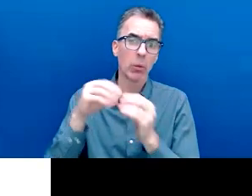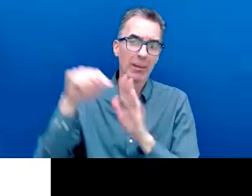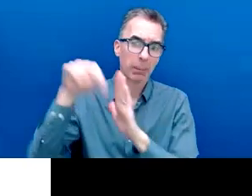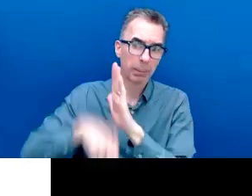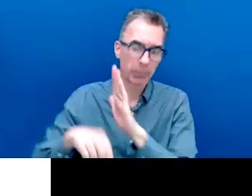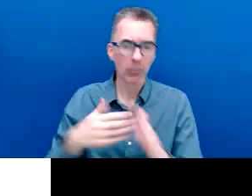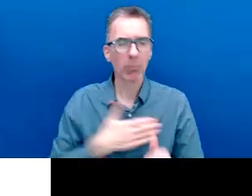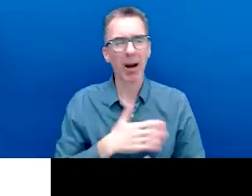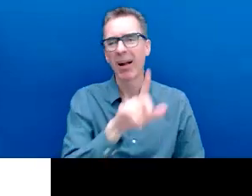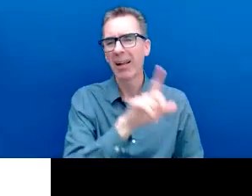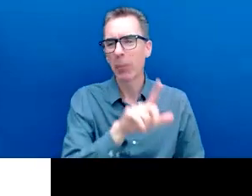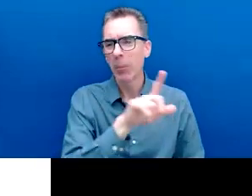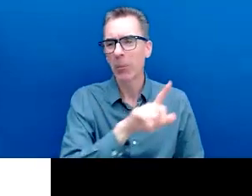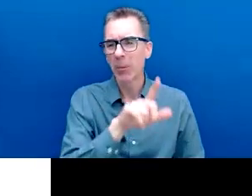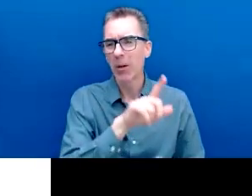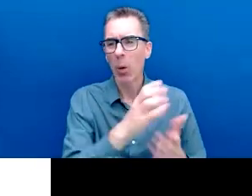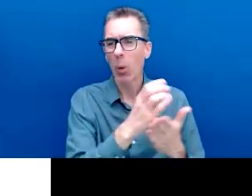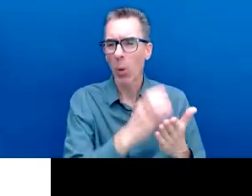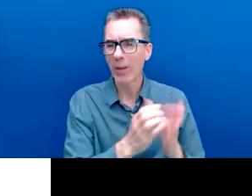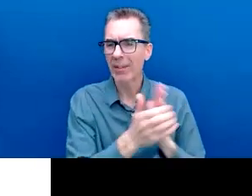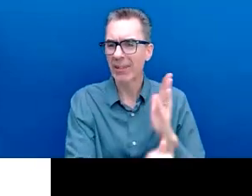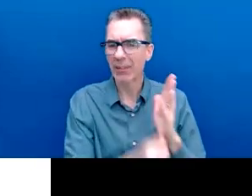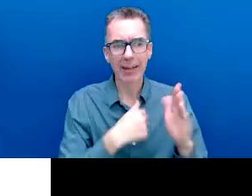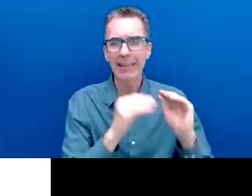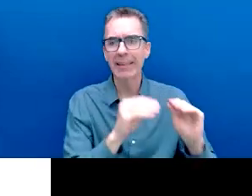skills course where we teach introduction to college research.